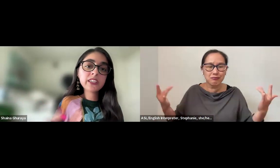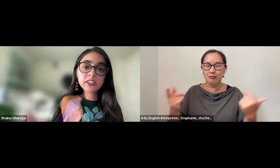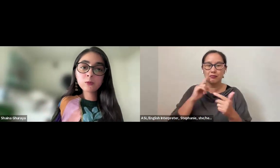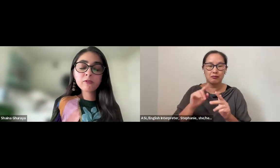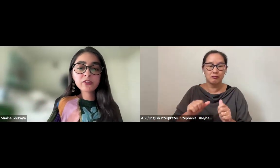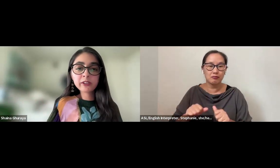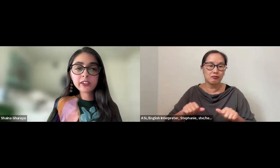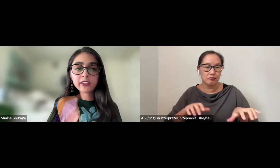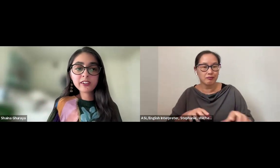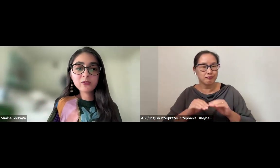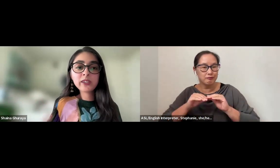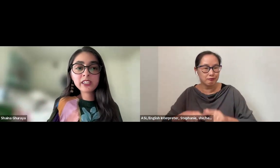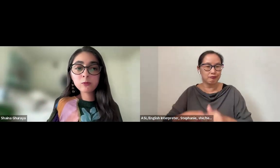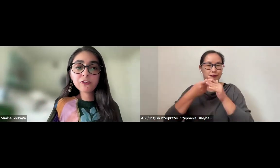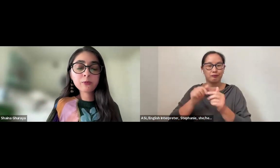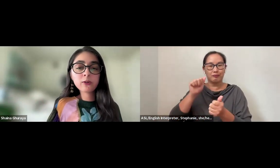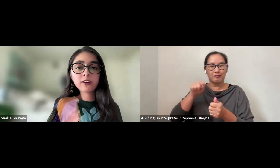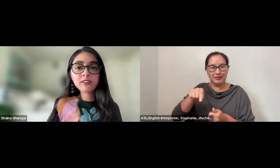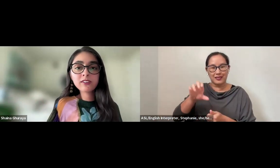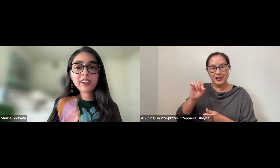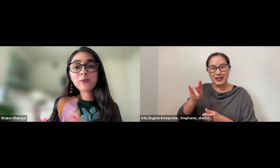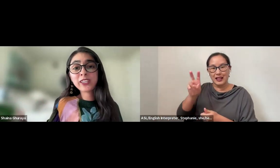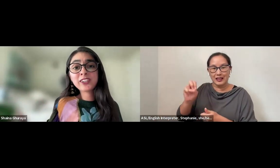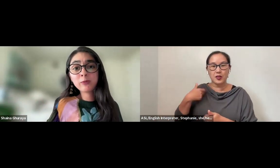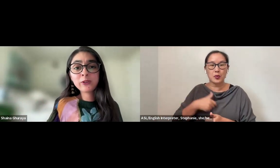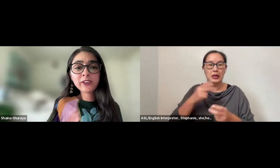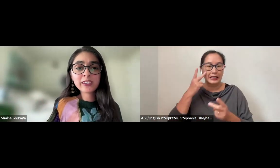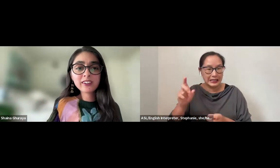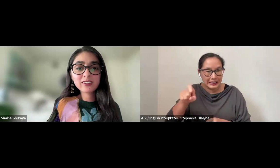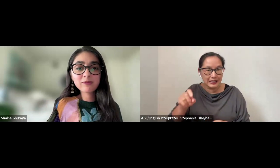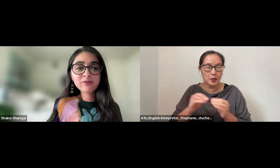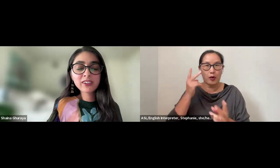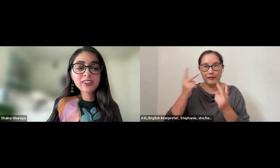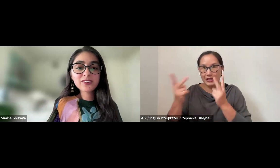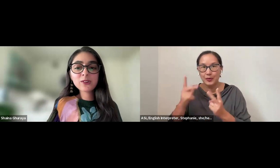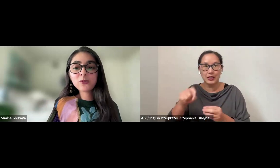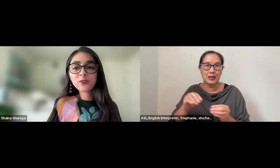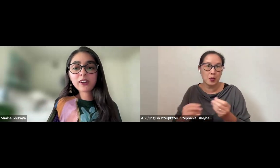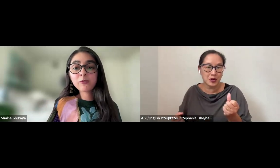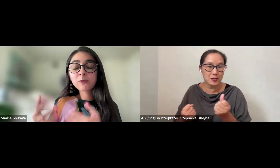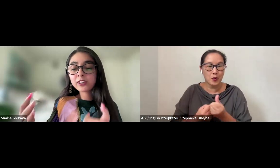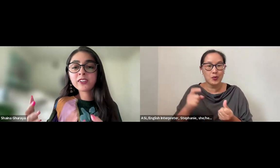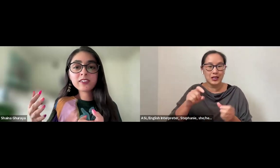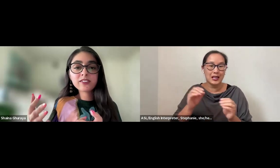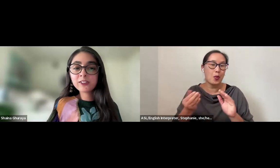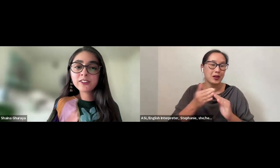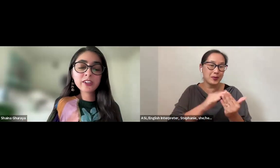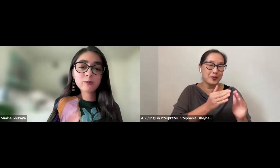We need more visibility. We need more support. And we need community. So I really, seriously